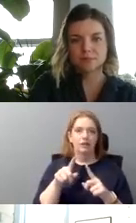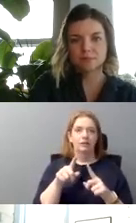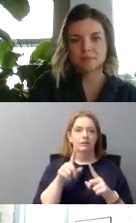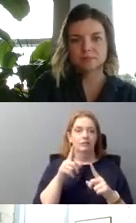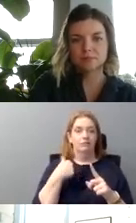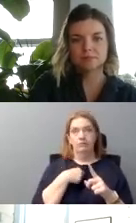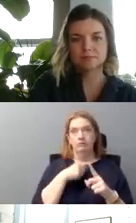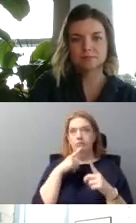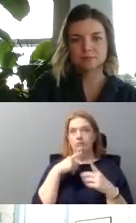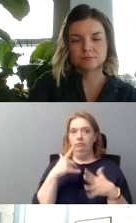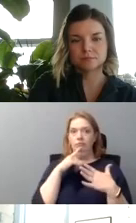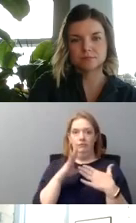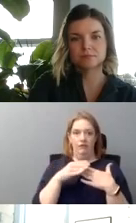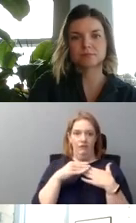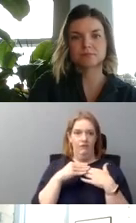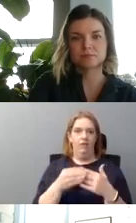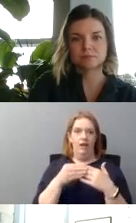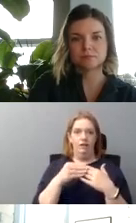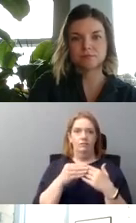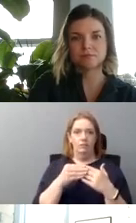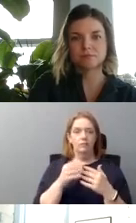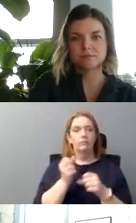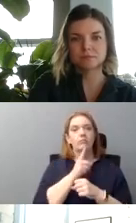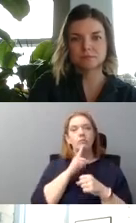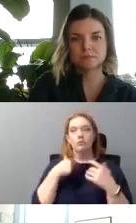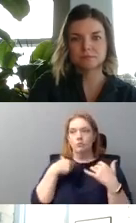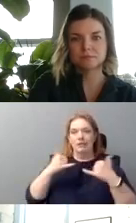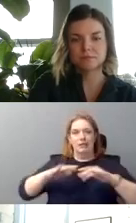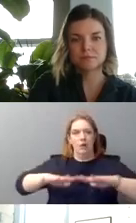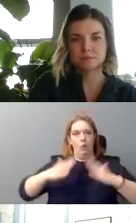and they wanted to make sure that we were all still employed during the pandemic, so we've been